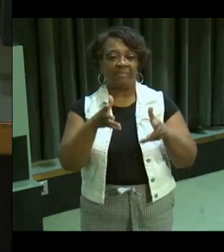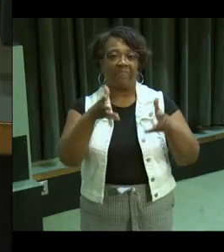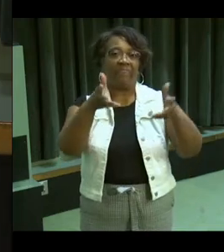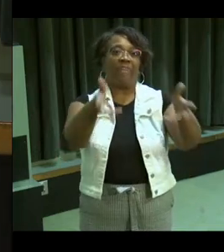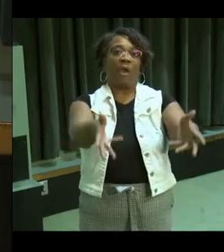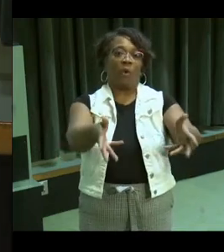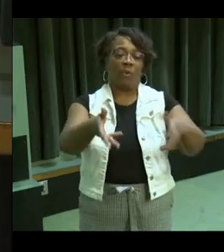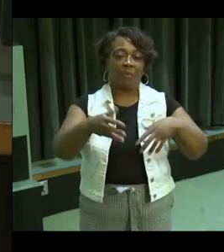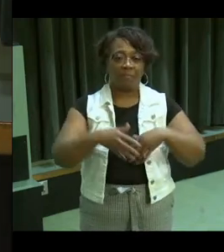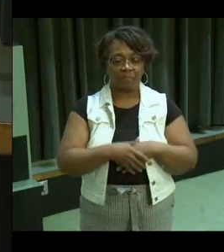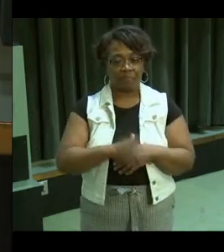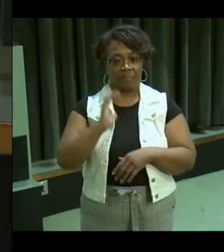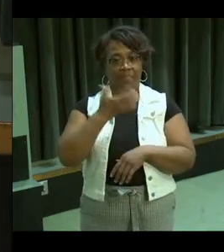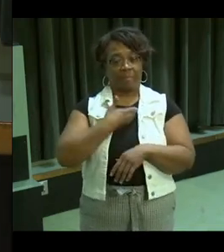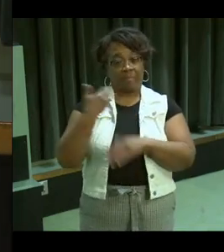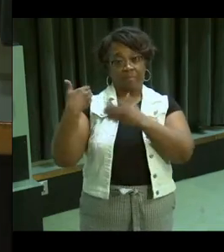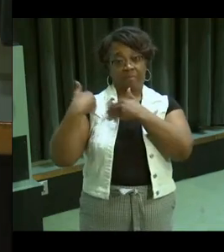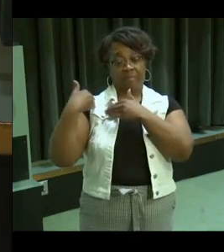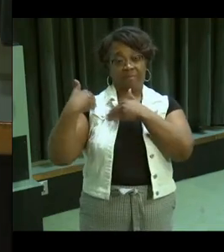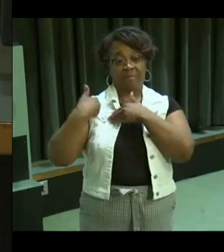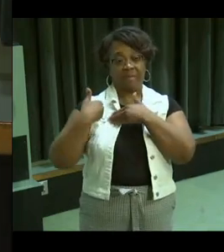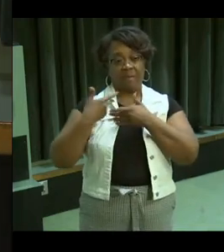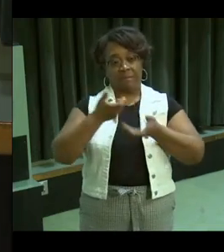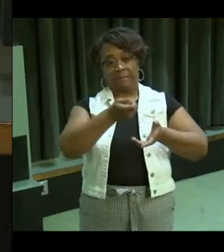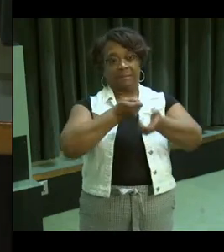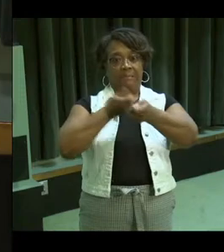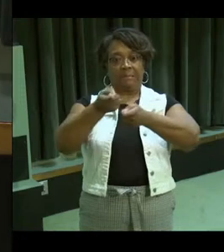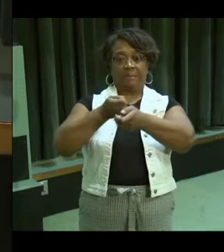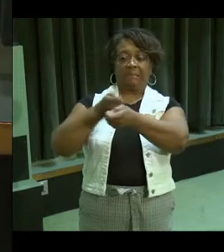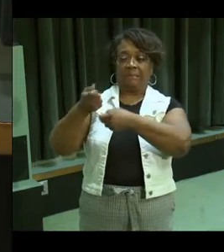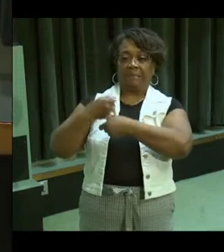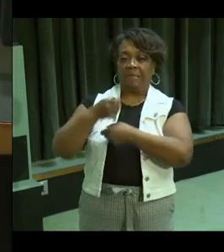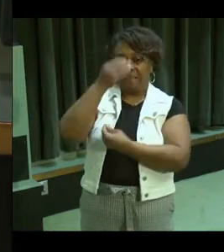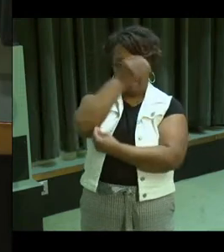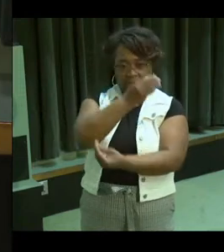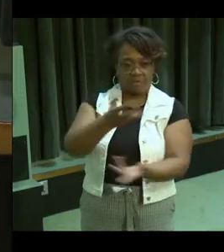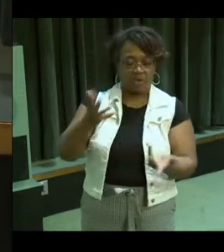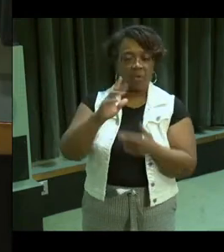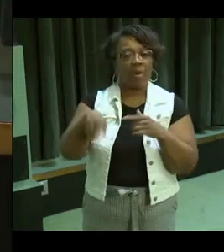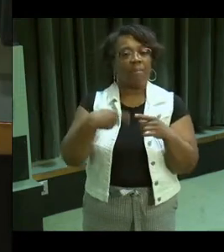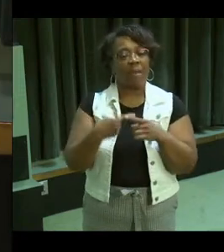of just out there. So it's sort of our responsibility to bring